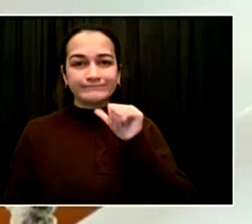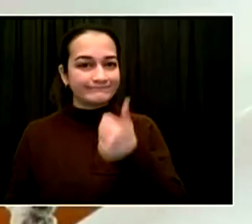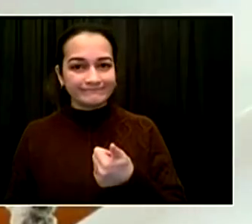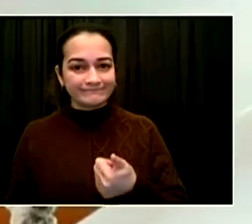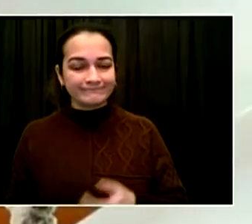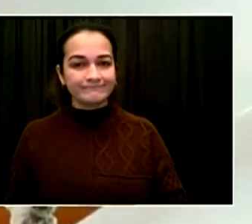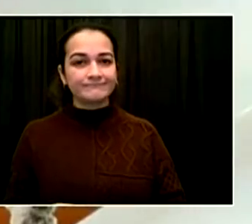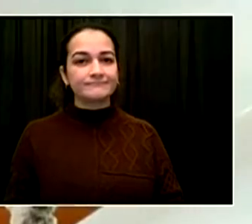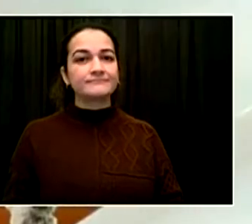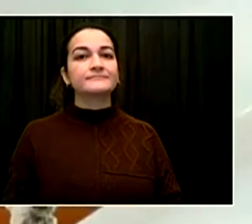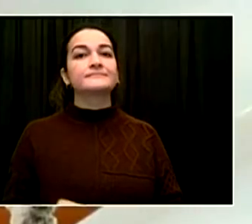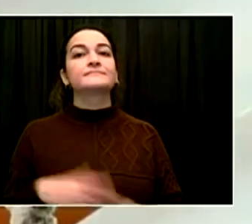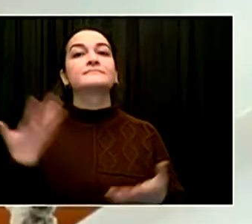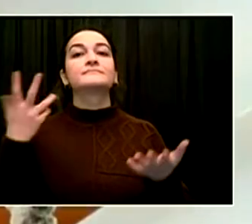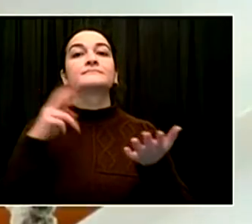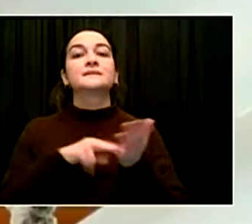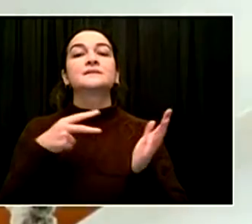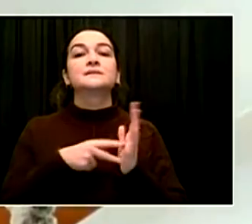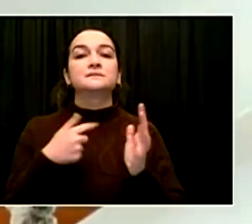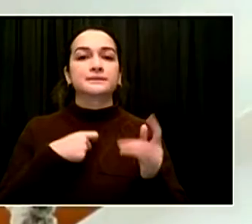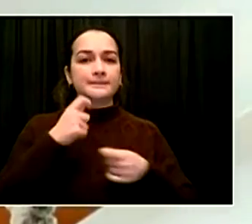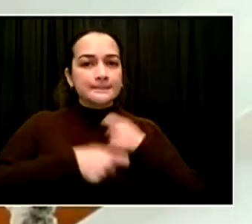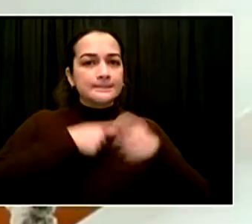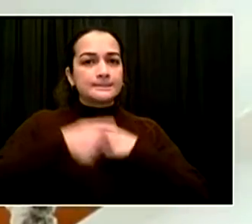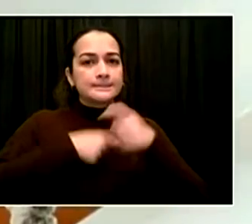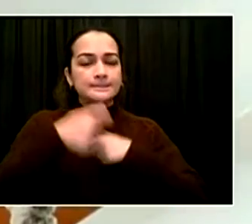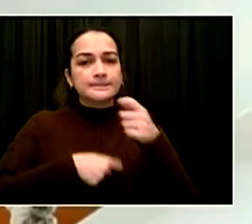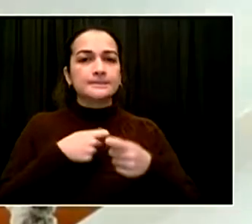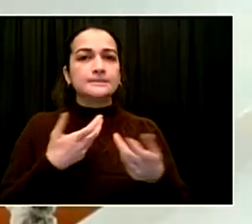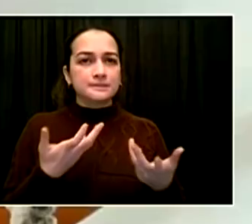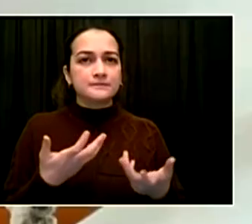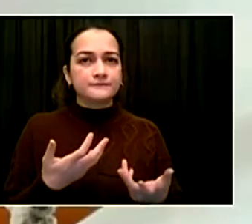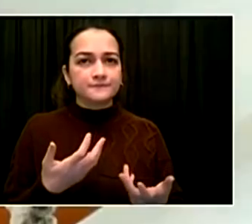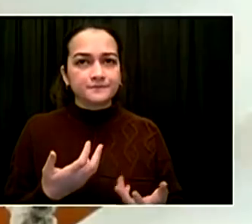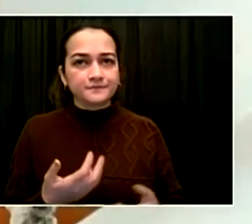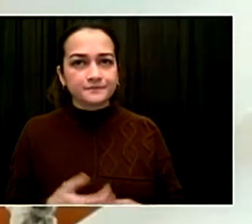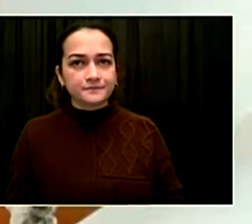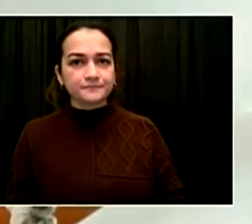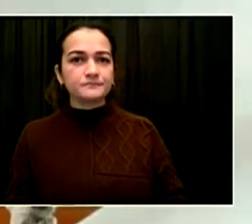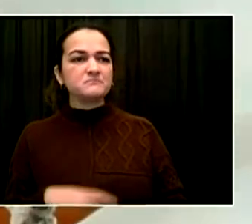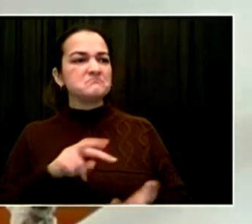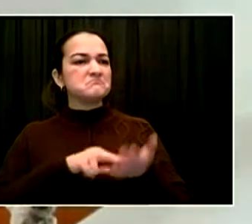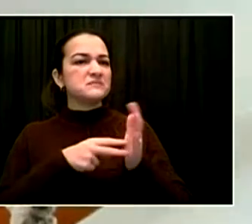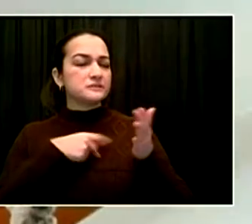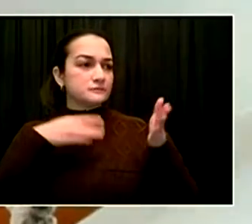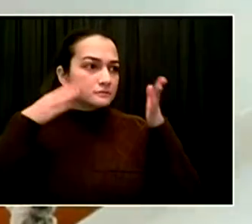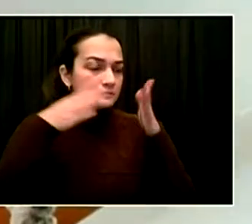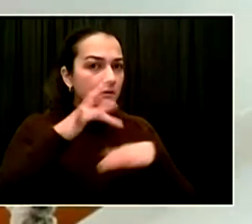BUILD THE SCHOOL. AND YOU'VE UNINTERRUPTED